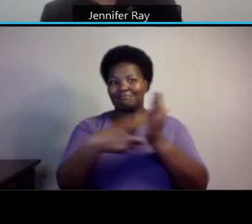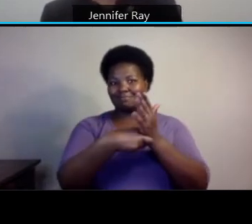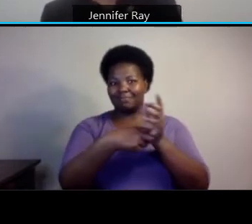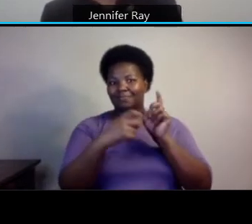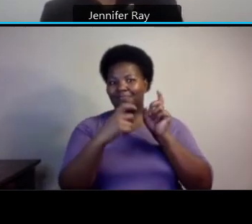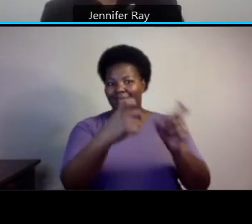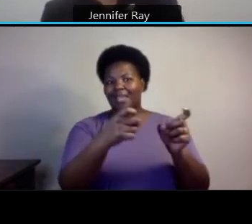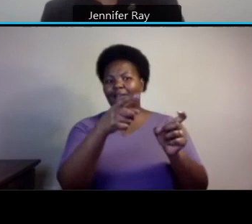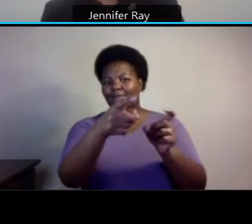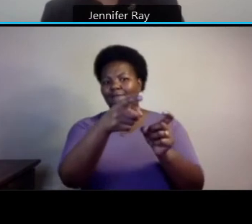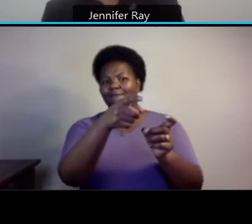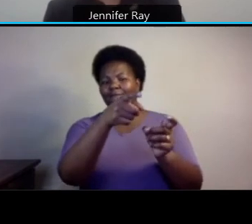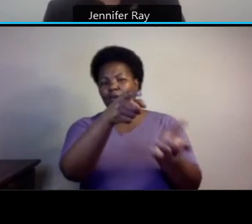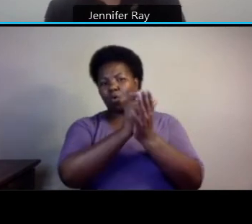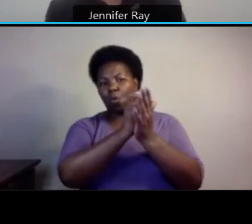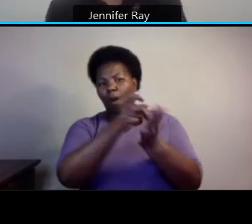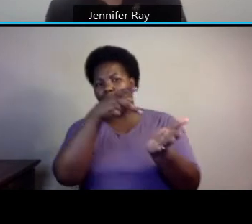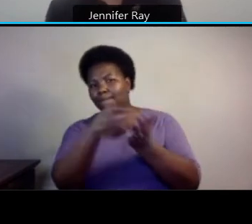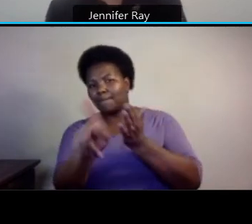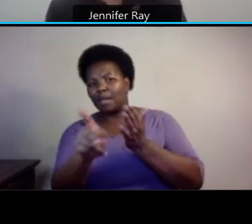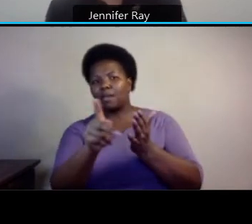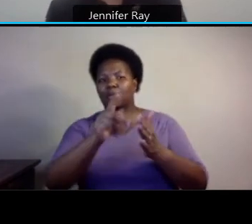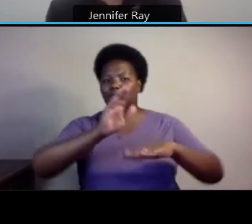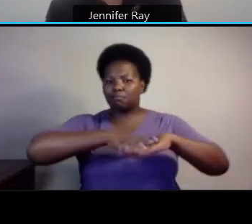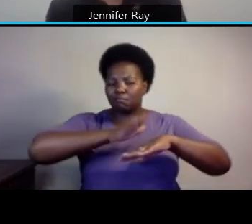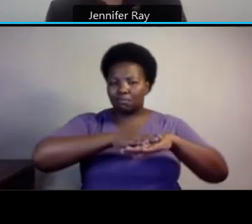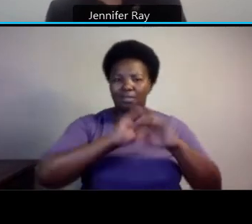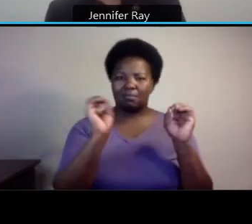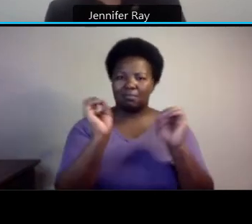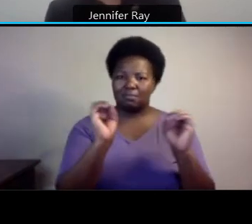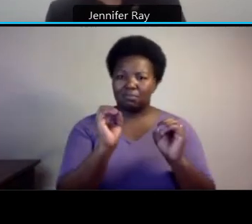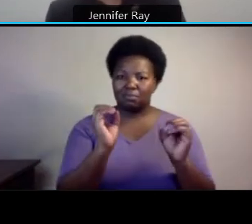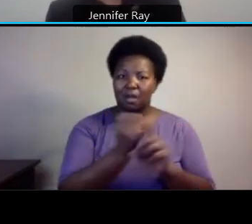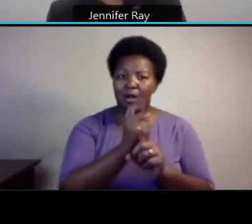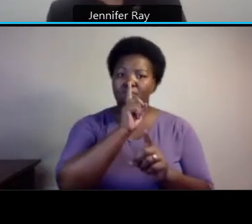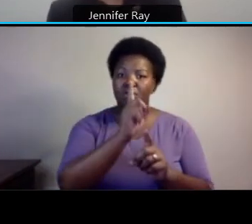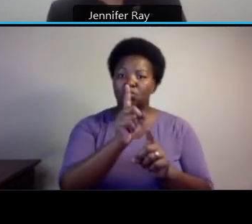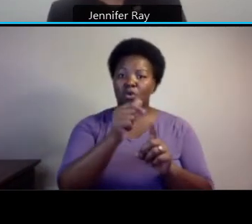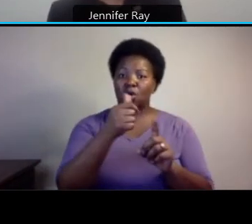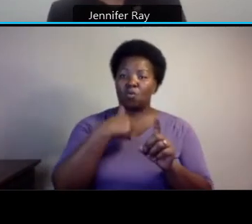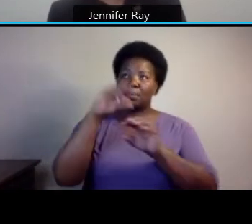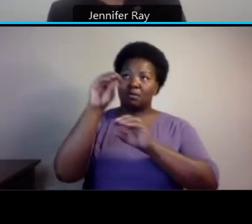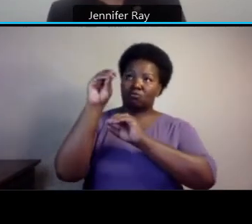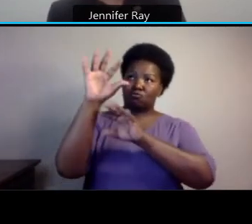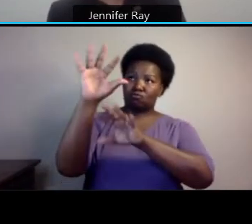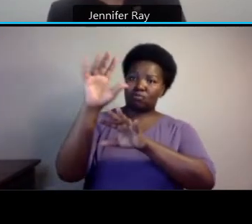why how do we think the speed limit reduction in traffic cameras will have an any impact on traffic